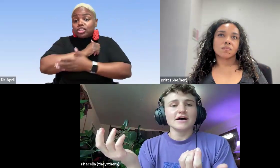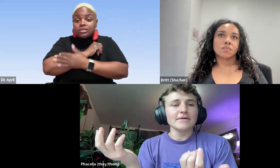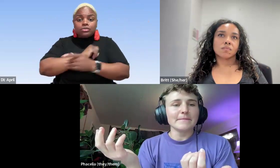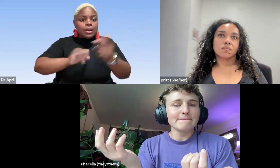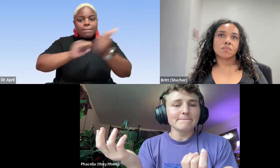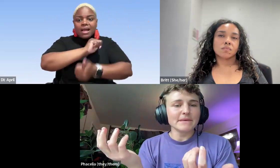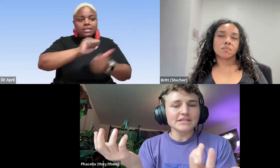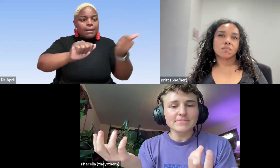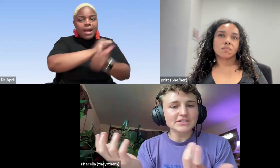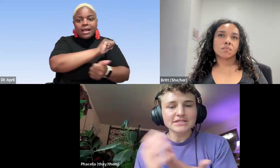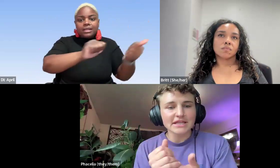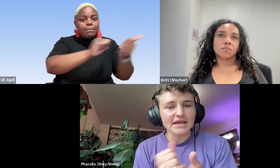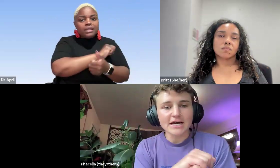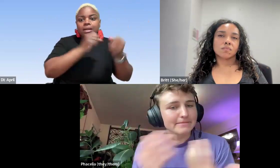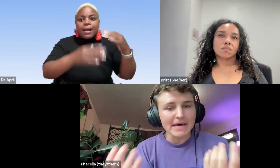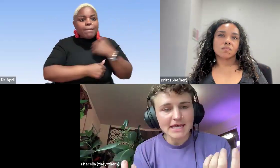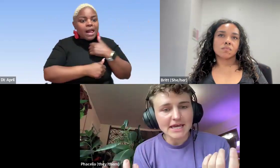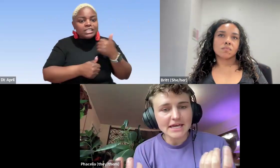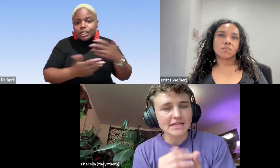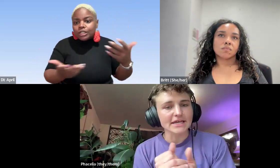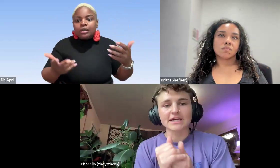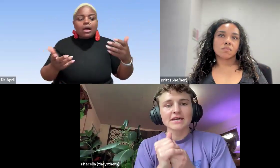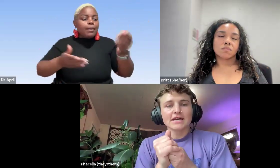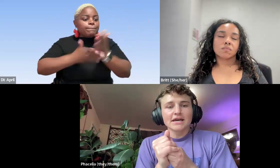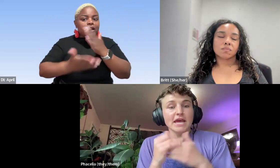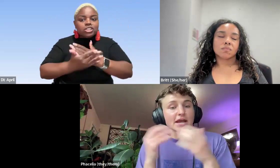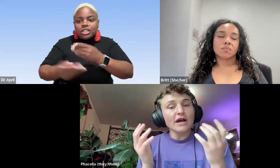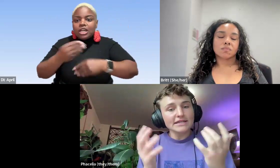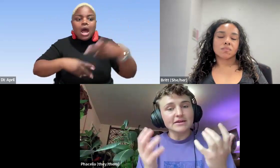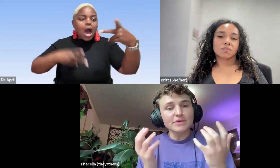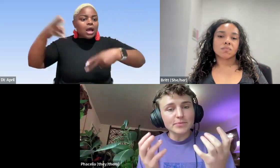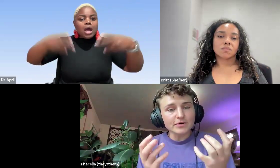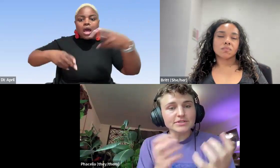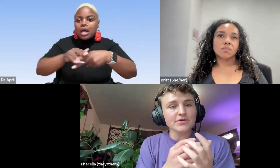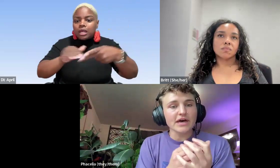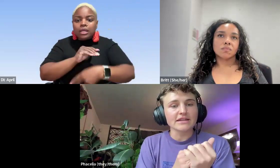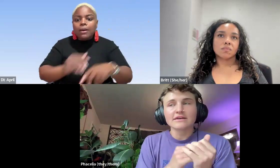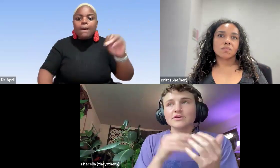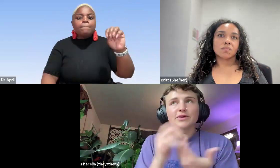um, military budgets, and like cutting Medicaid, and like terrorizing people so that, you know,